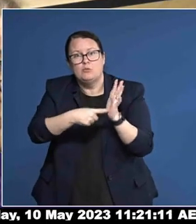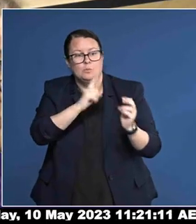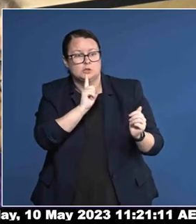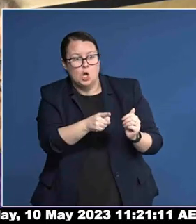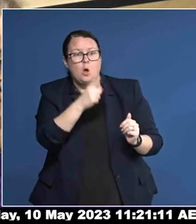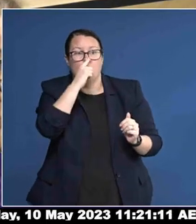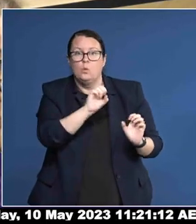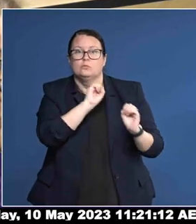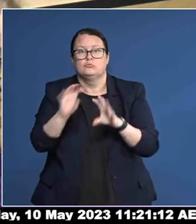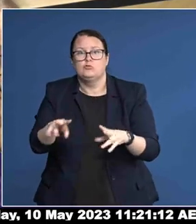and Jonathon to school during COVID?